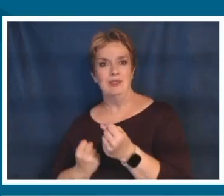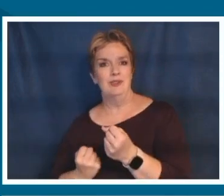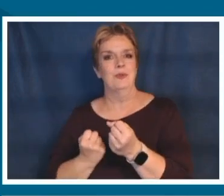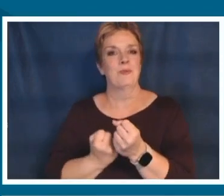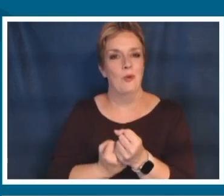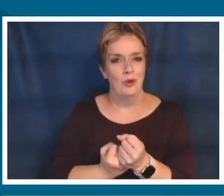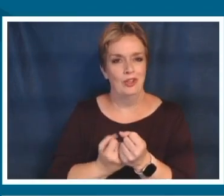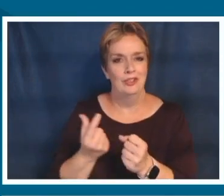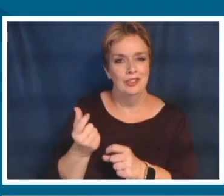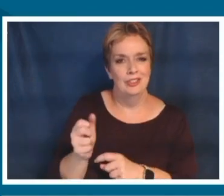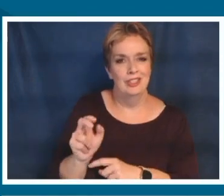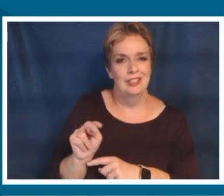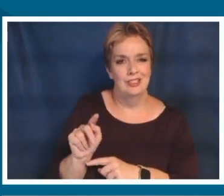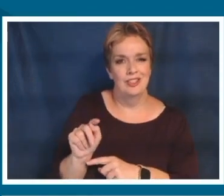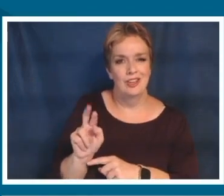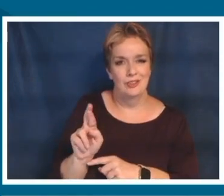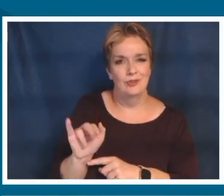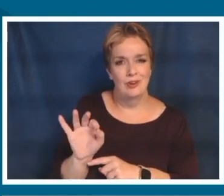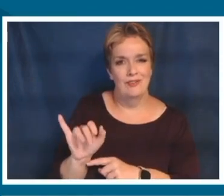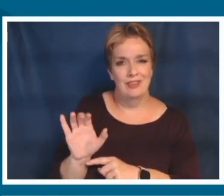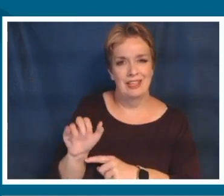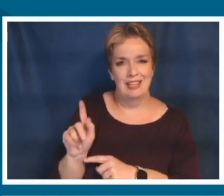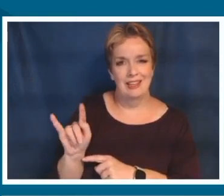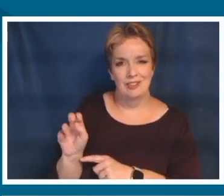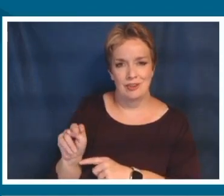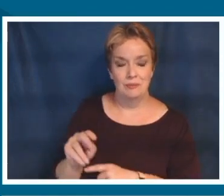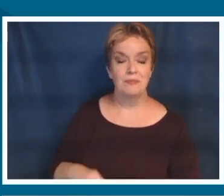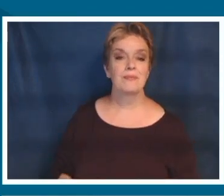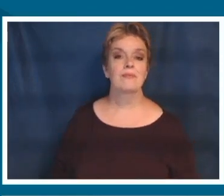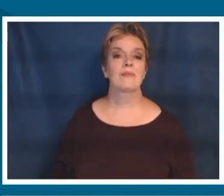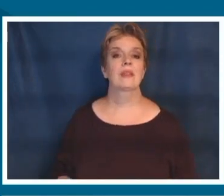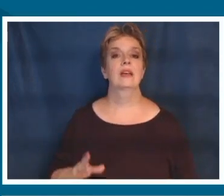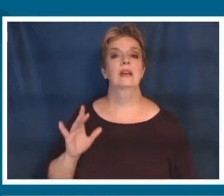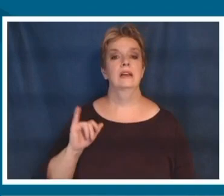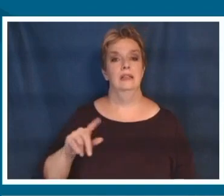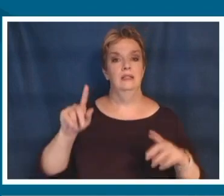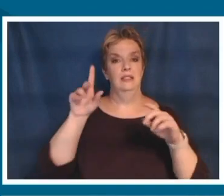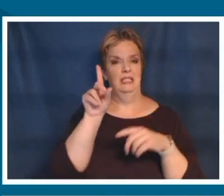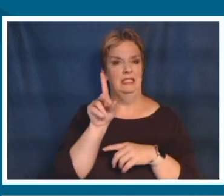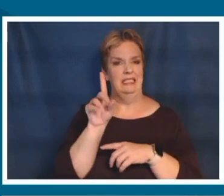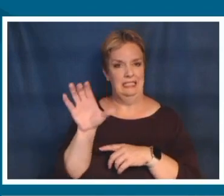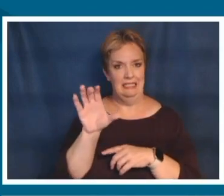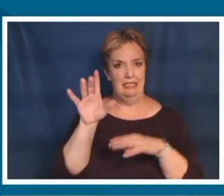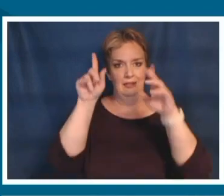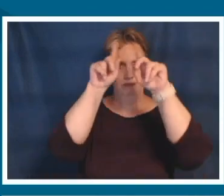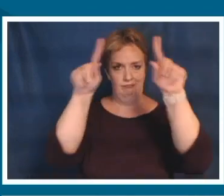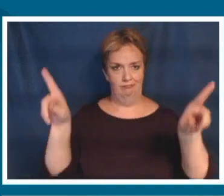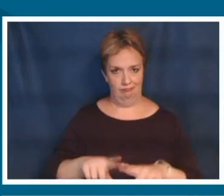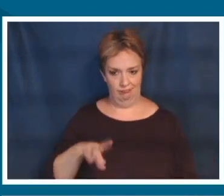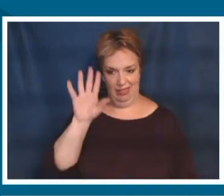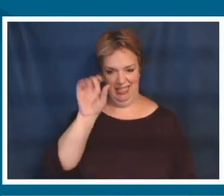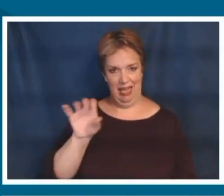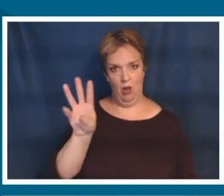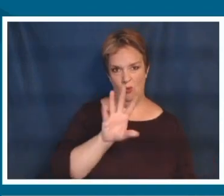southwest where urban renewal first occurred the southwest as a neighborhood